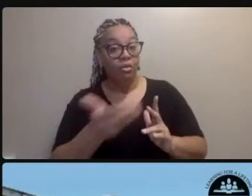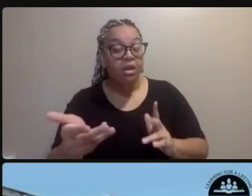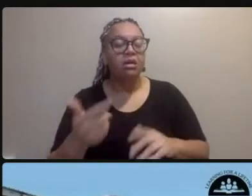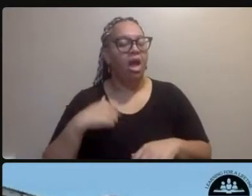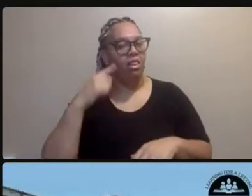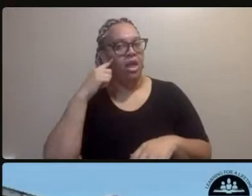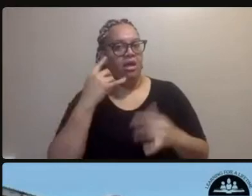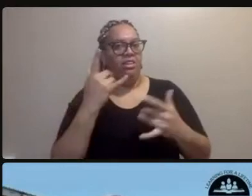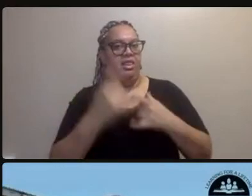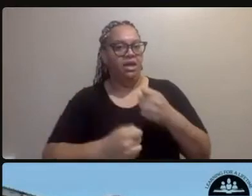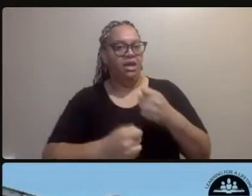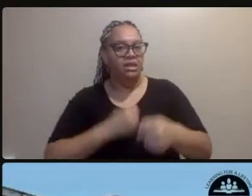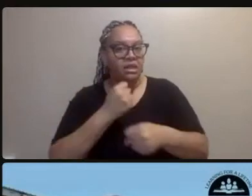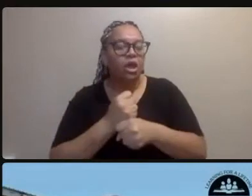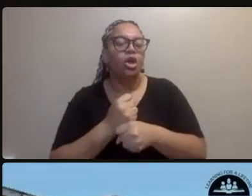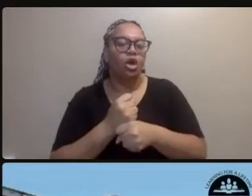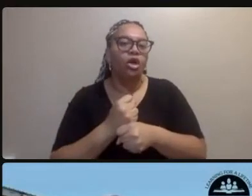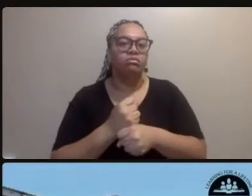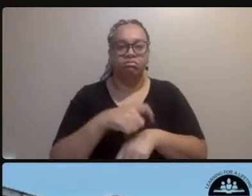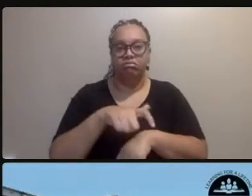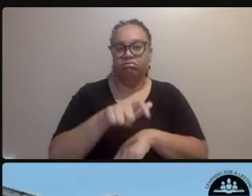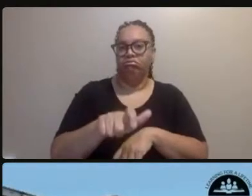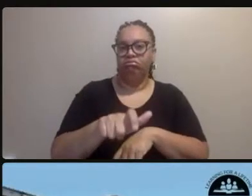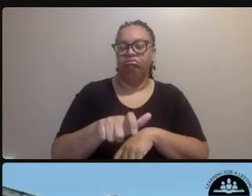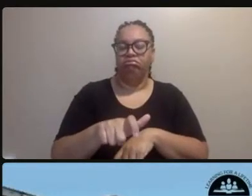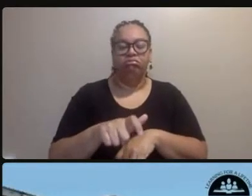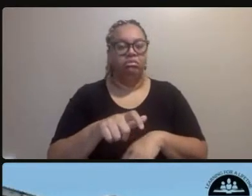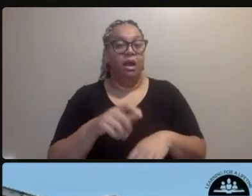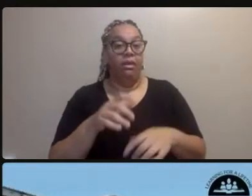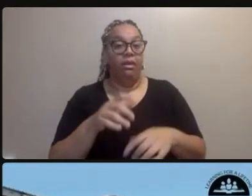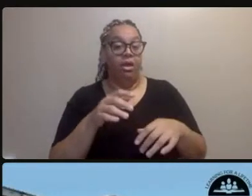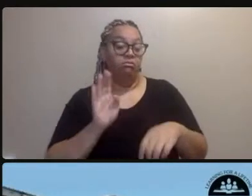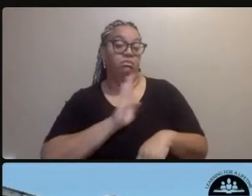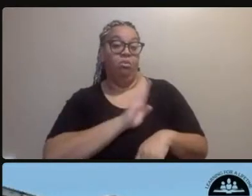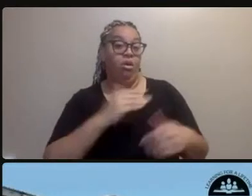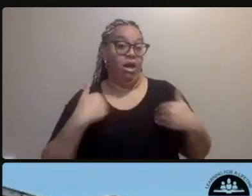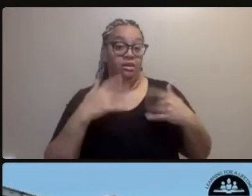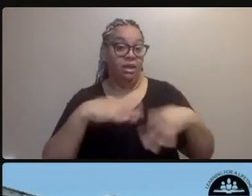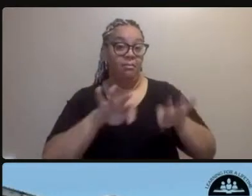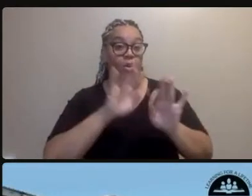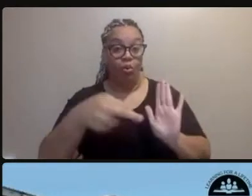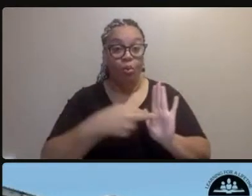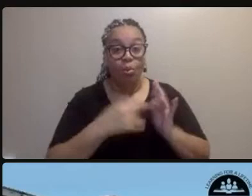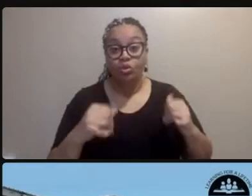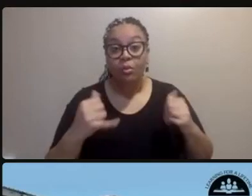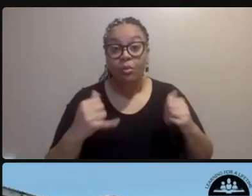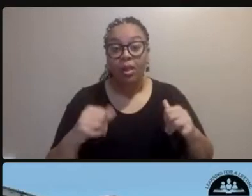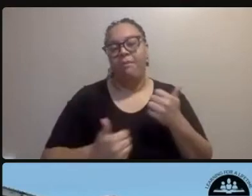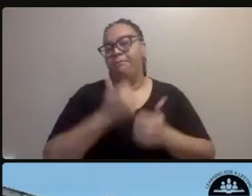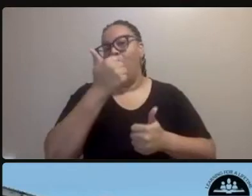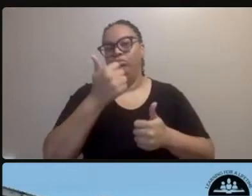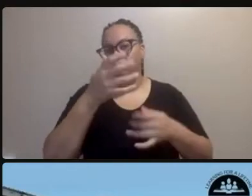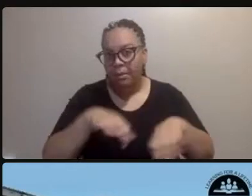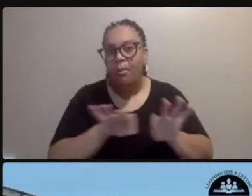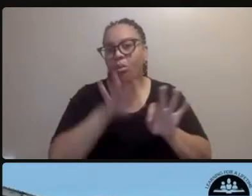MAKE SURE WE'RE NOT GOING TO VEER OFF TRACK. AND THEN THE THIRD THING I